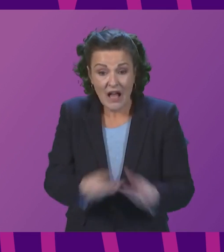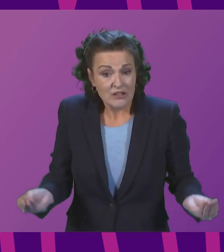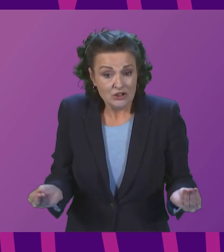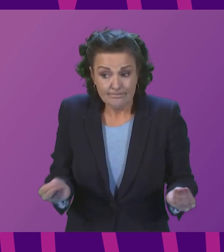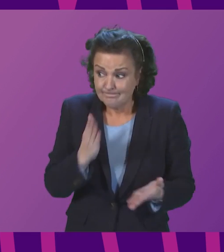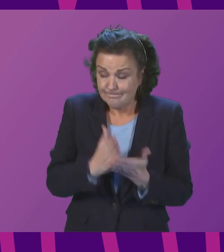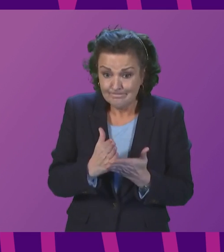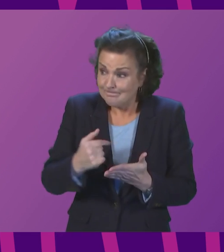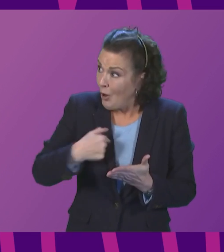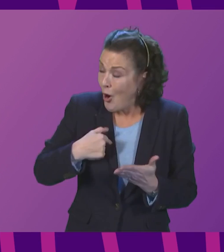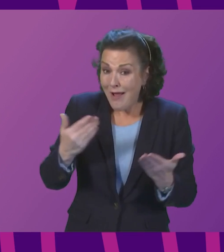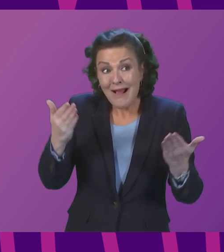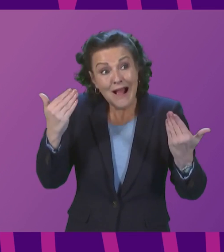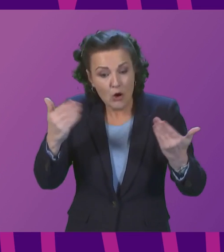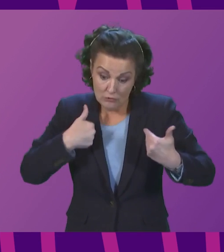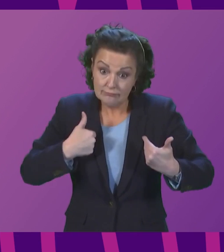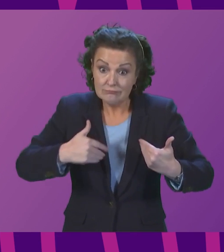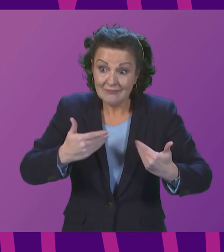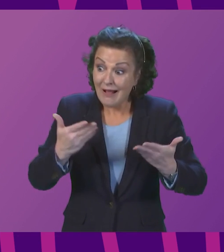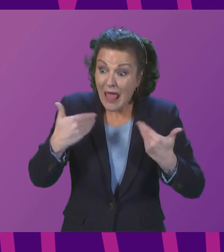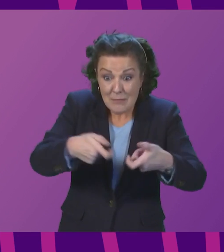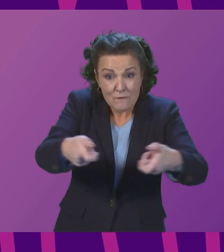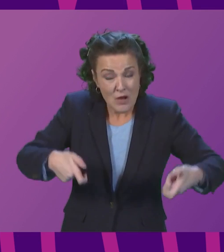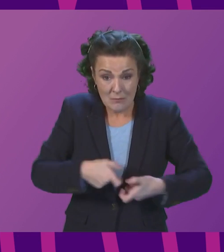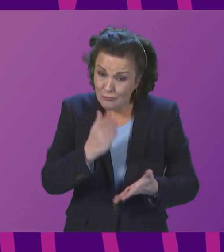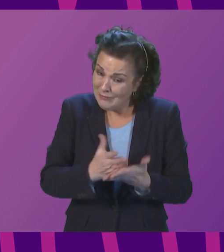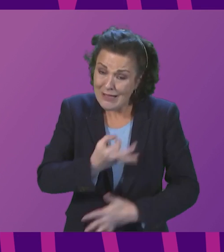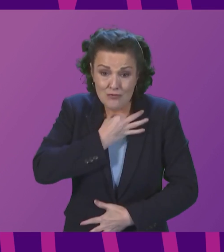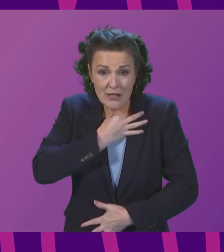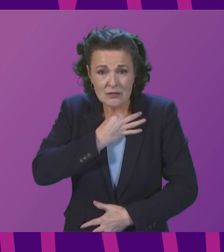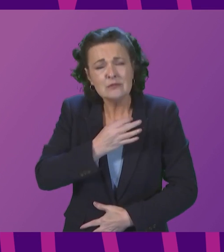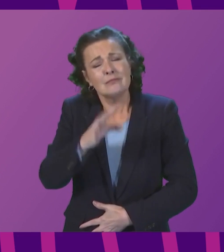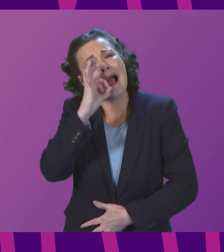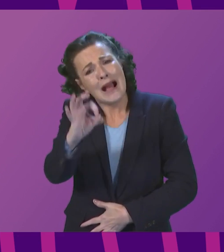When will the First Minister’s Scottish National Party-Green coalition take climate